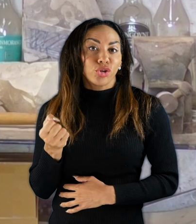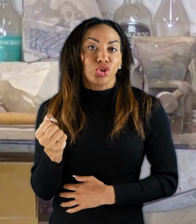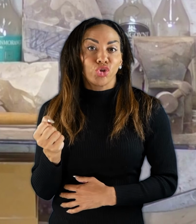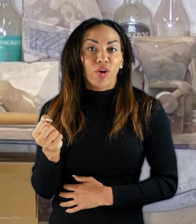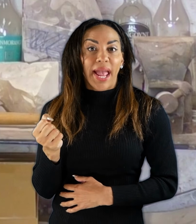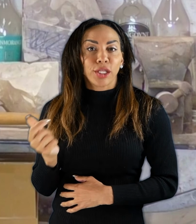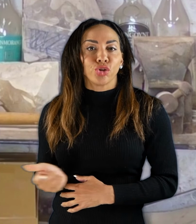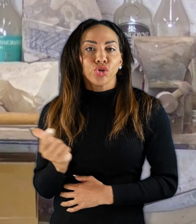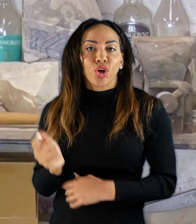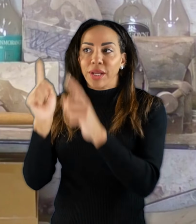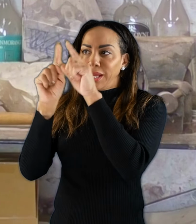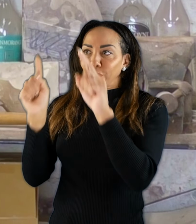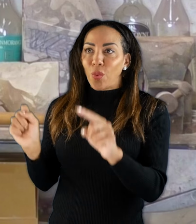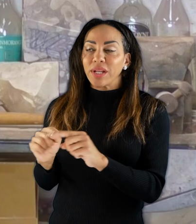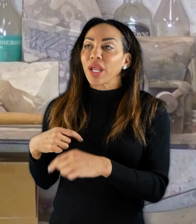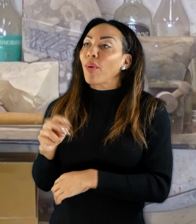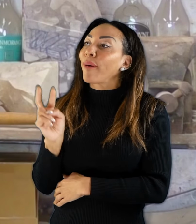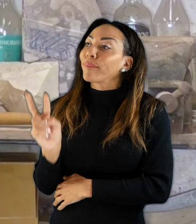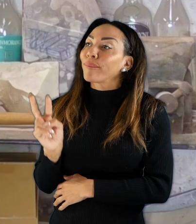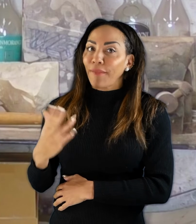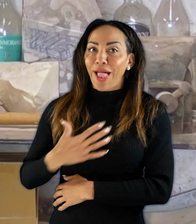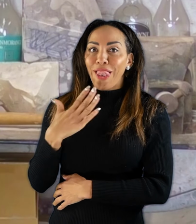You know, I love train journeys with a notebook and drawing book.